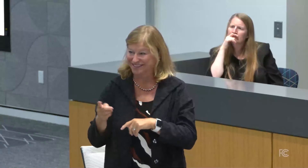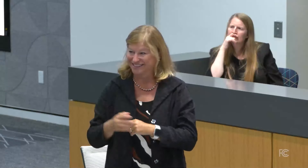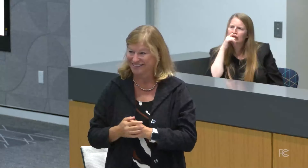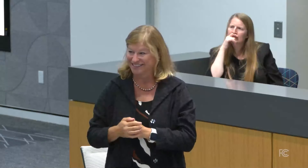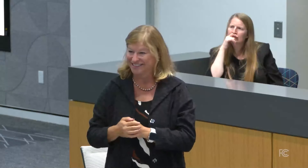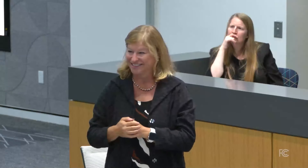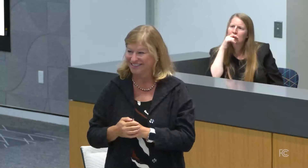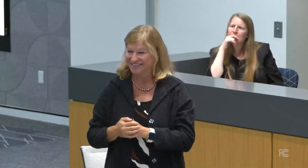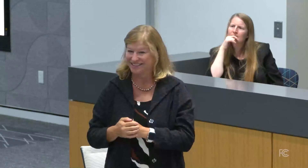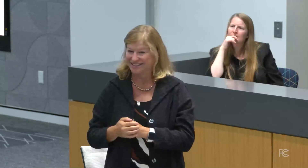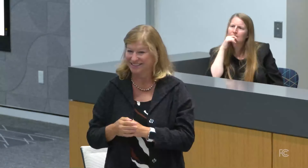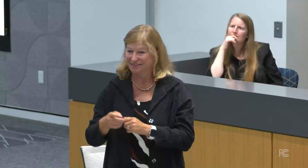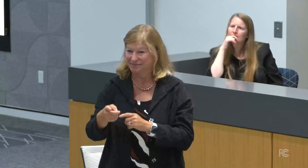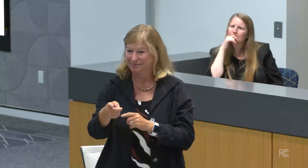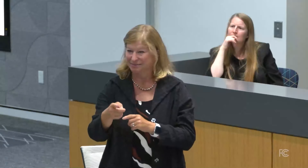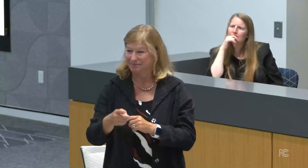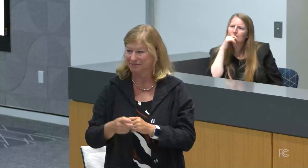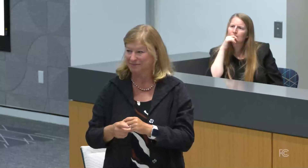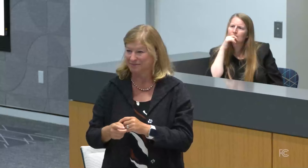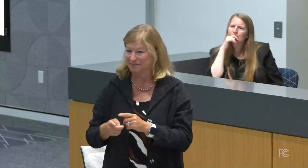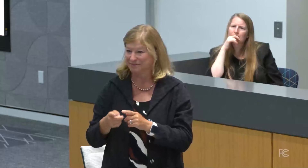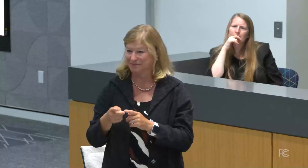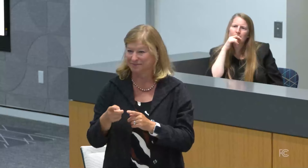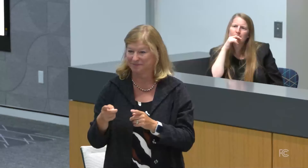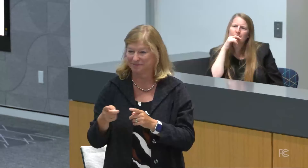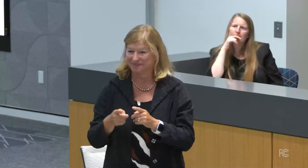(OFF MICROPHONE).